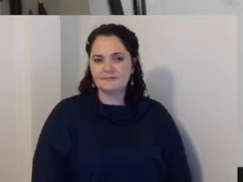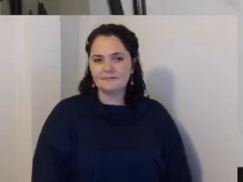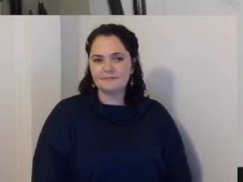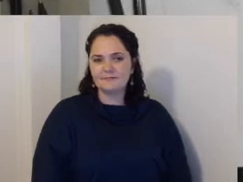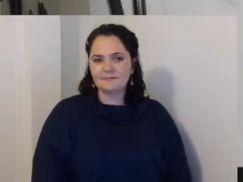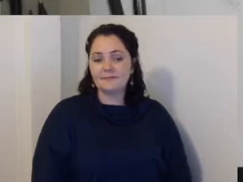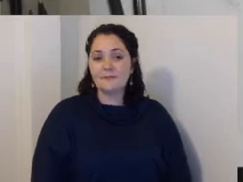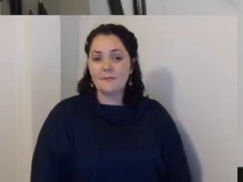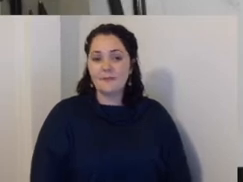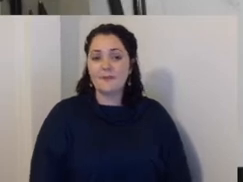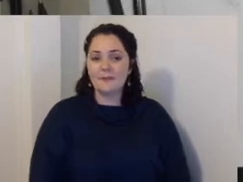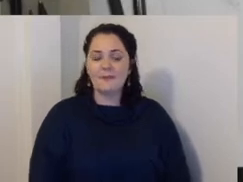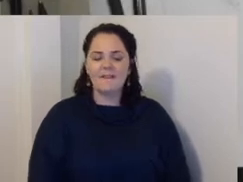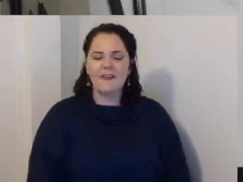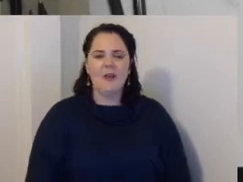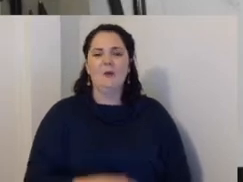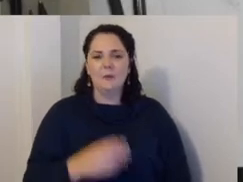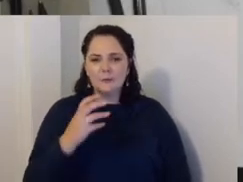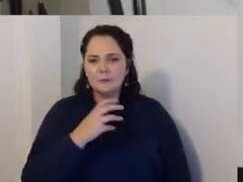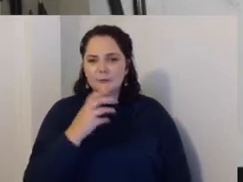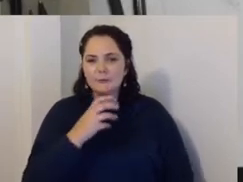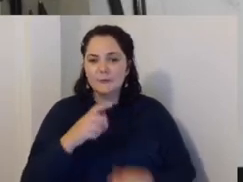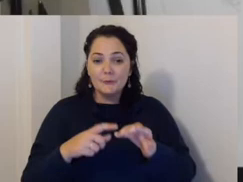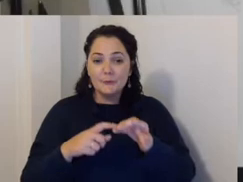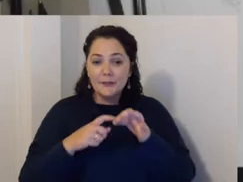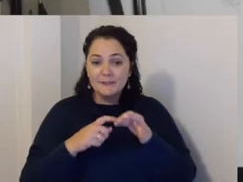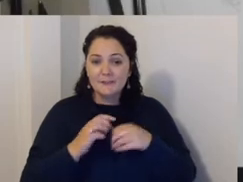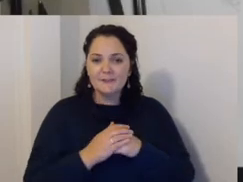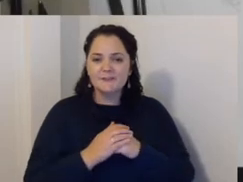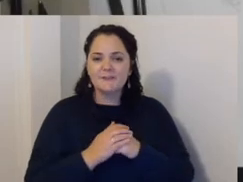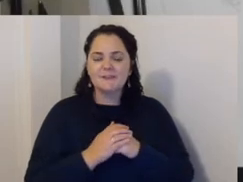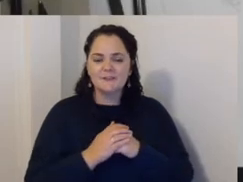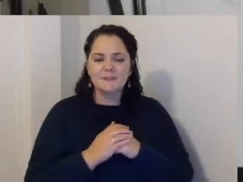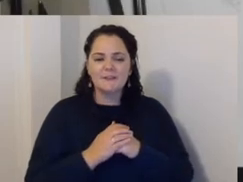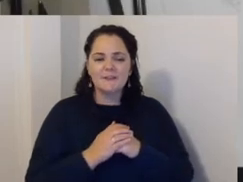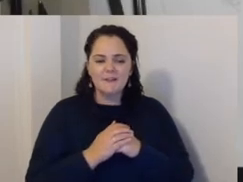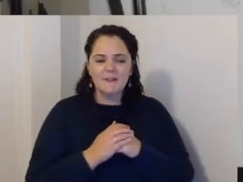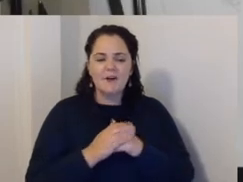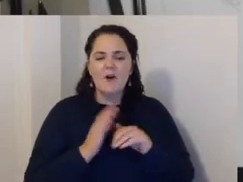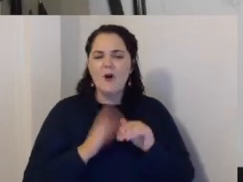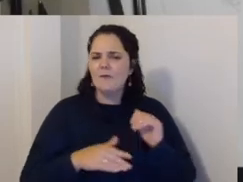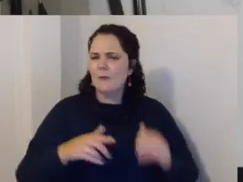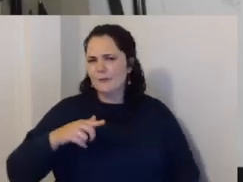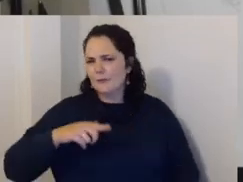Okay we got a big art historical question about the underlying conceptual reasons